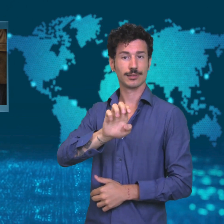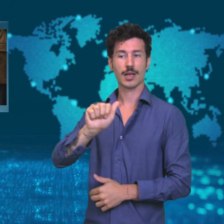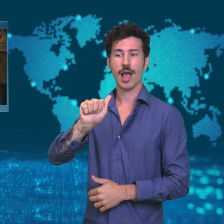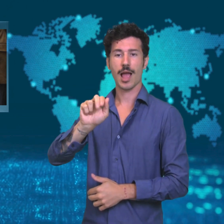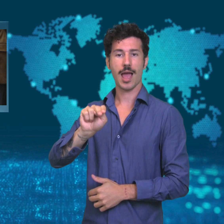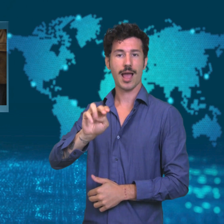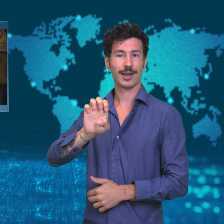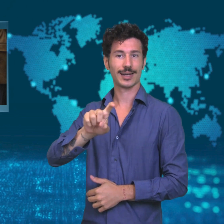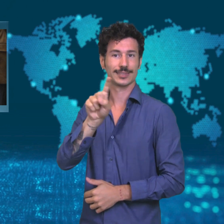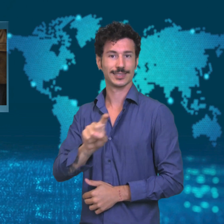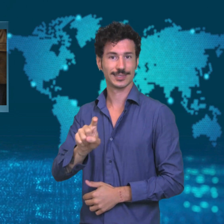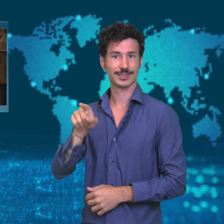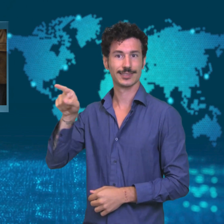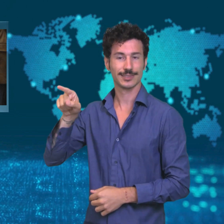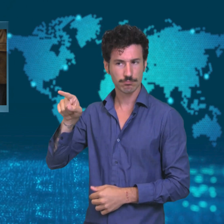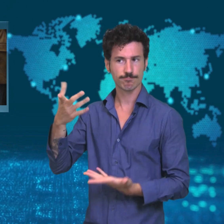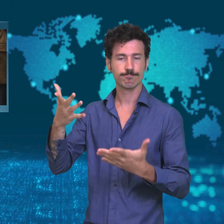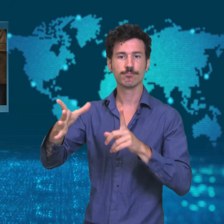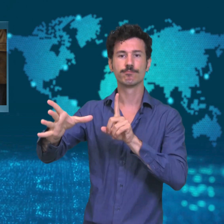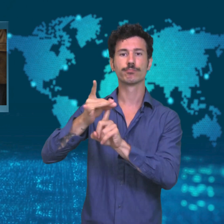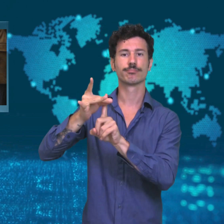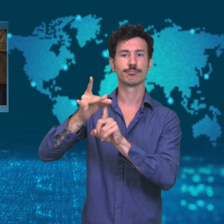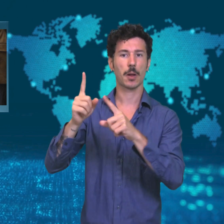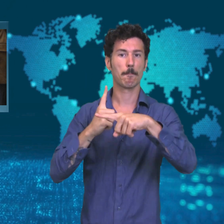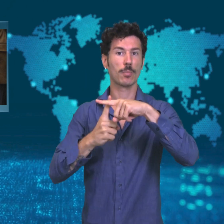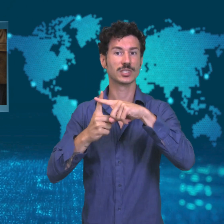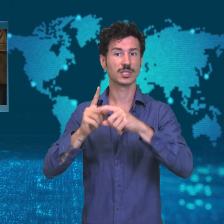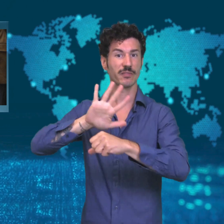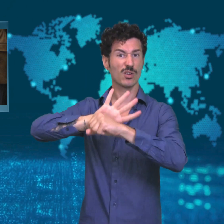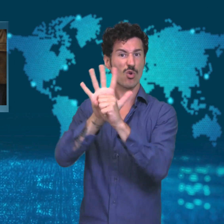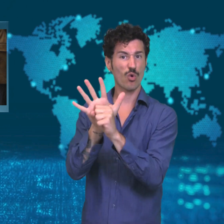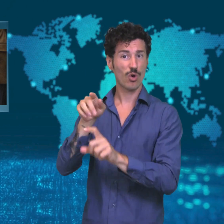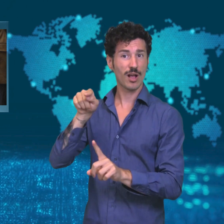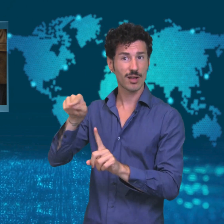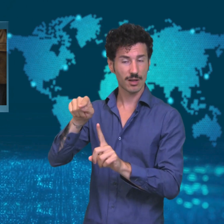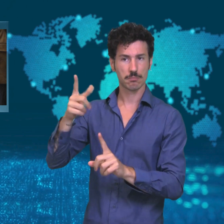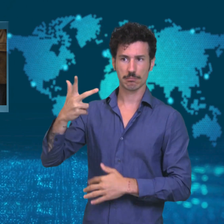Bolivia interim President, Jeanine Anez,